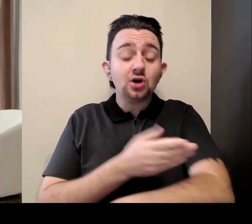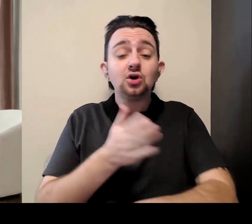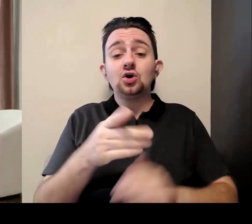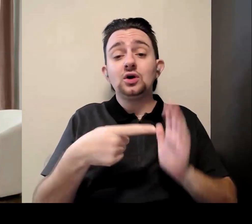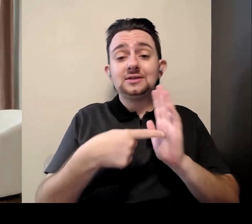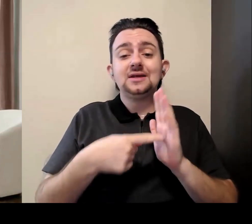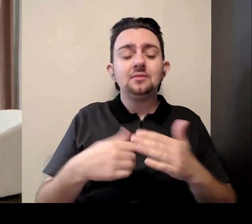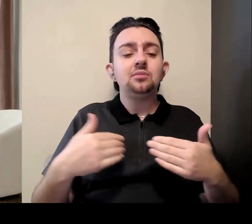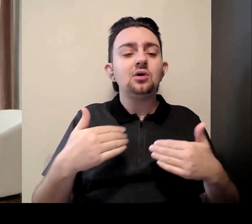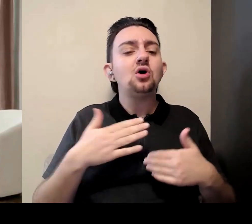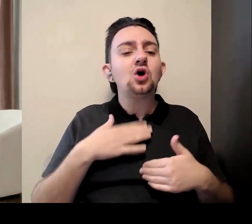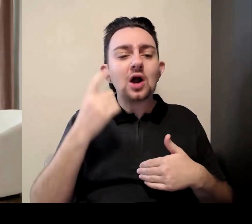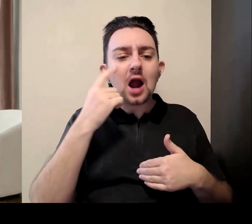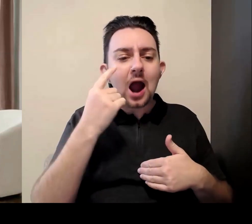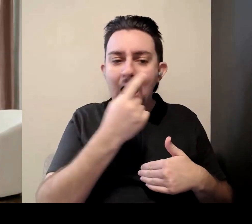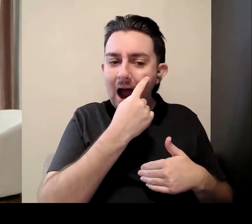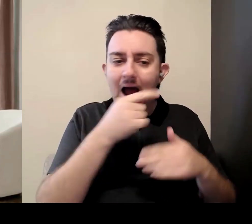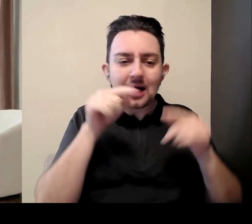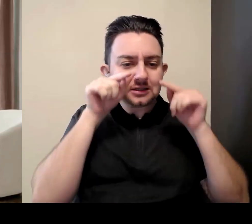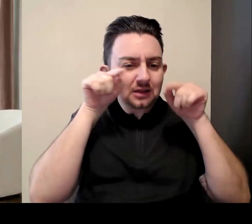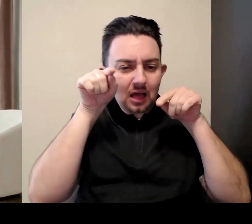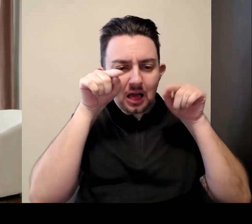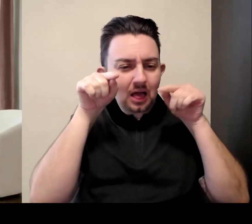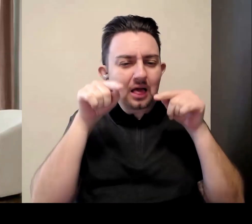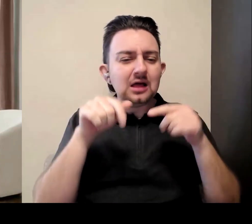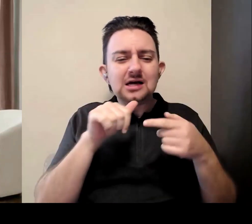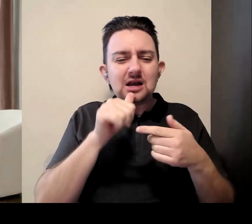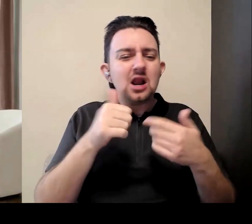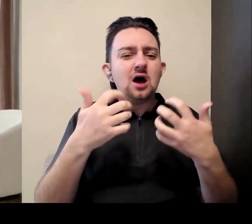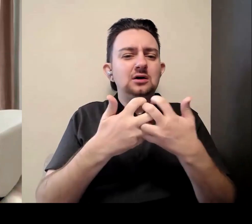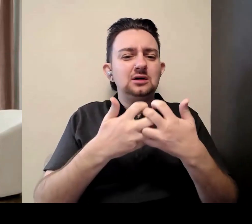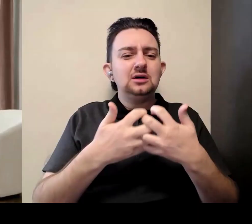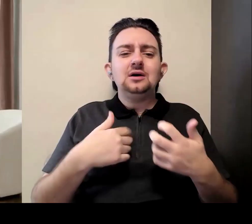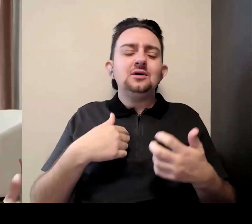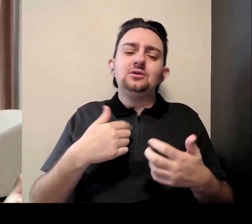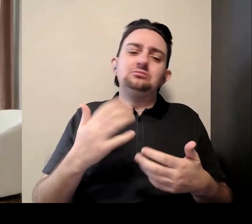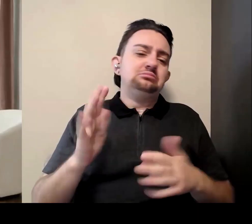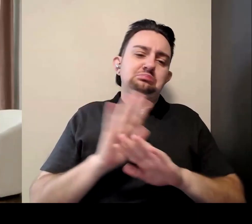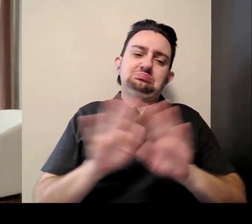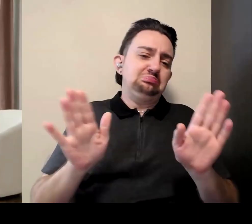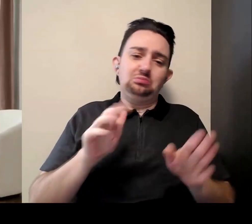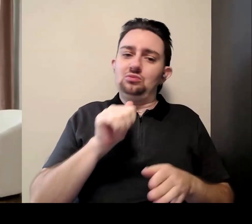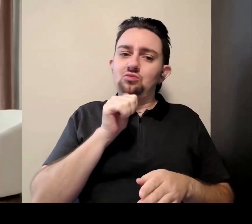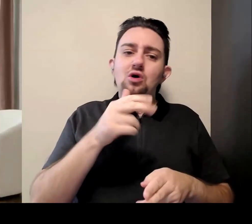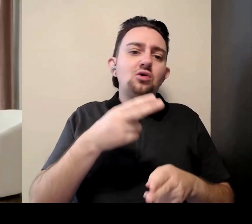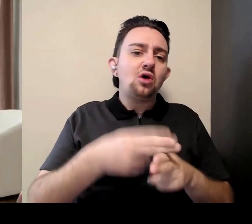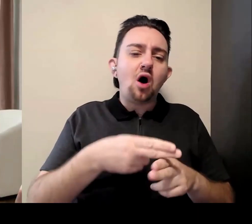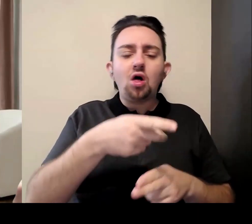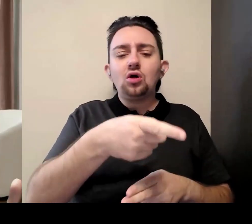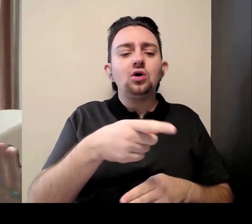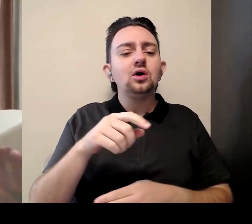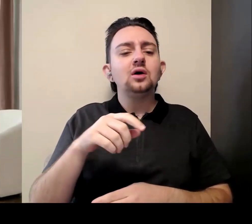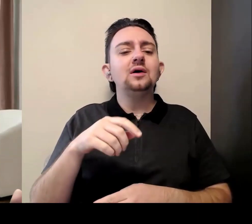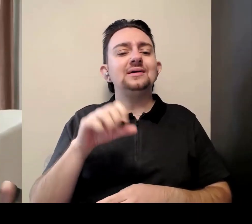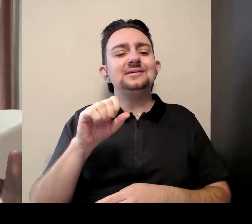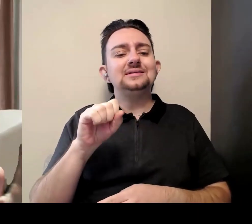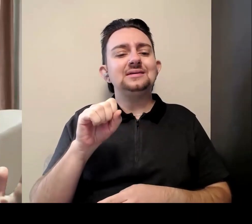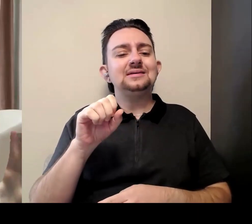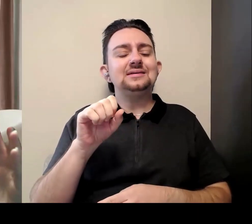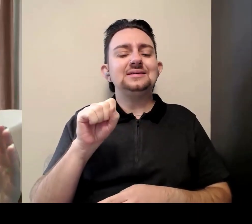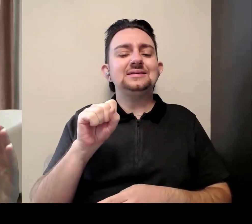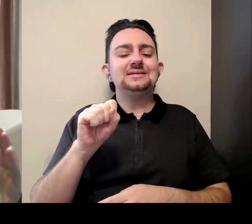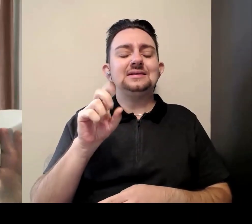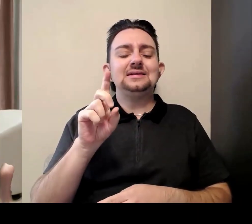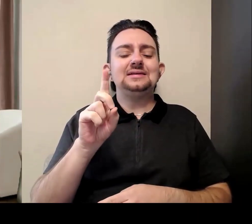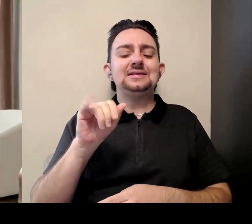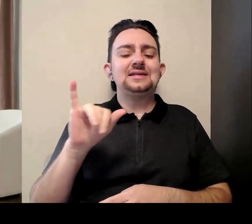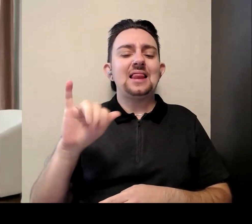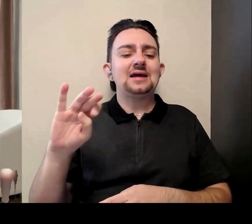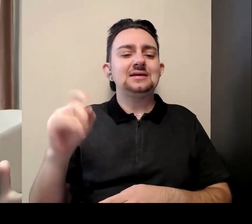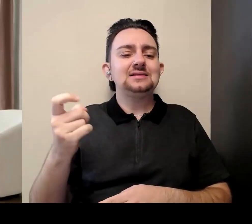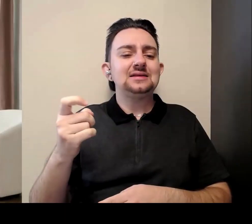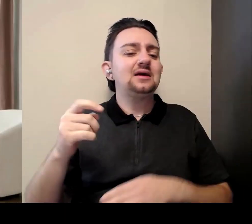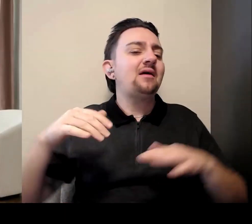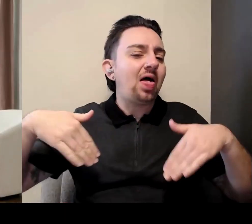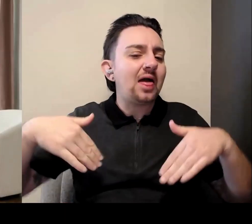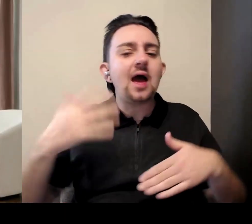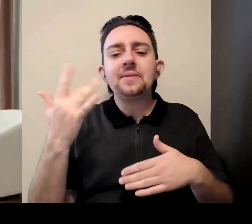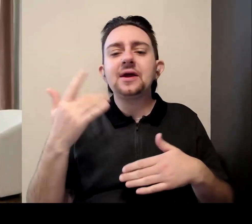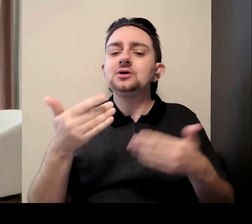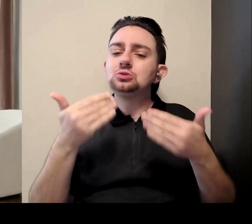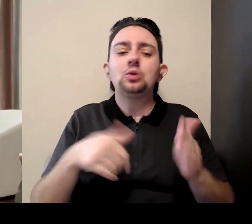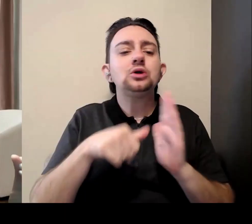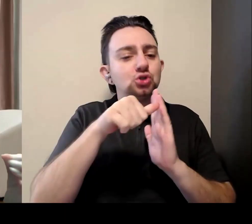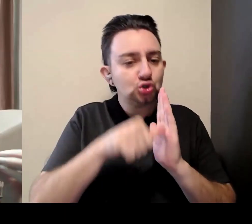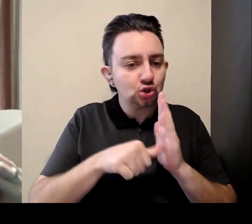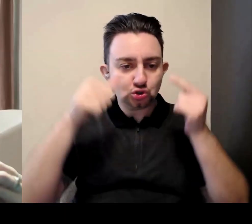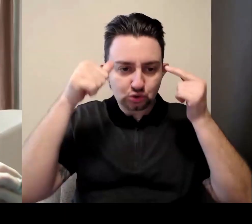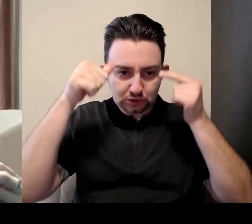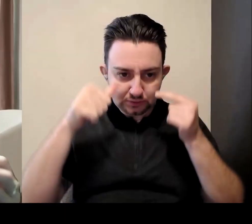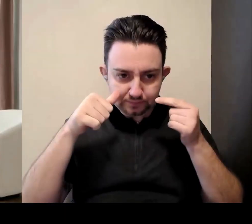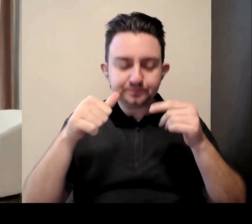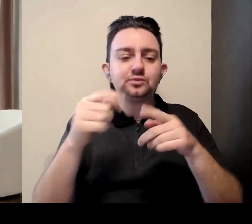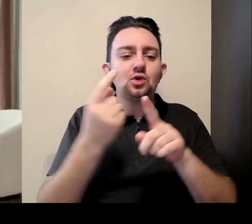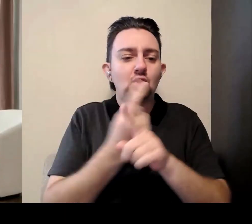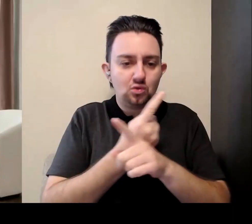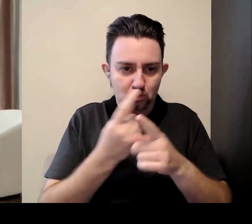I wasn't going to call her SLD dyslexic until her eyes had both surgeries and we've corrected that to the best extent, fullest extent possible and it's, and she's still struggling.